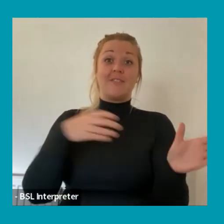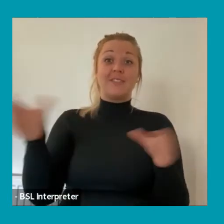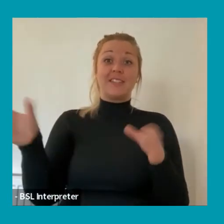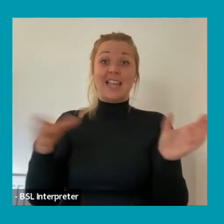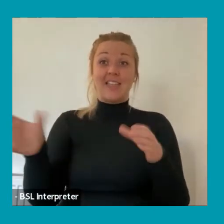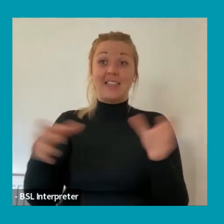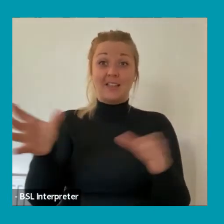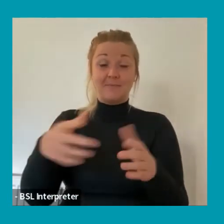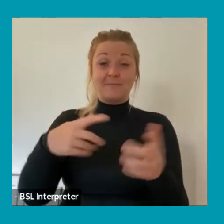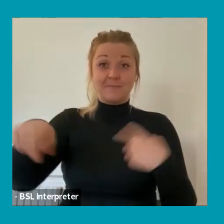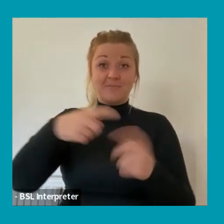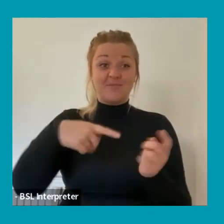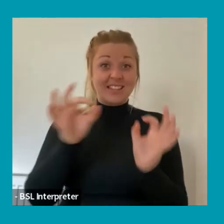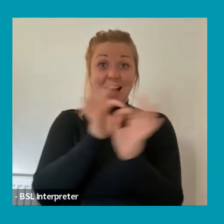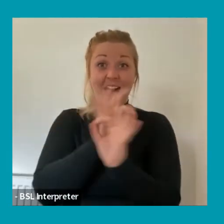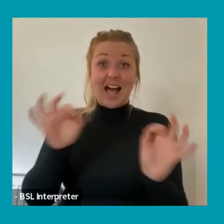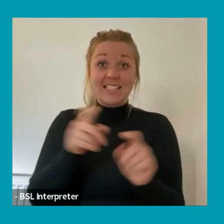As an organisation. We want to